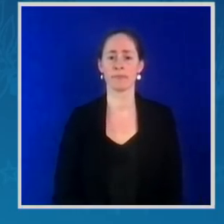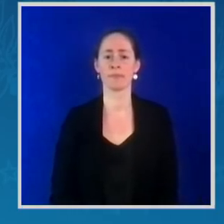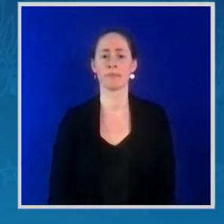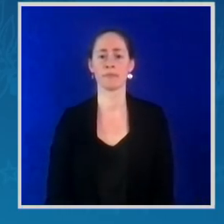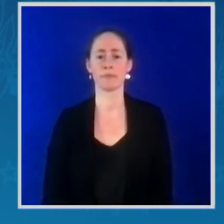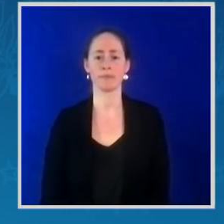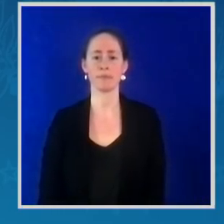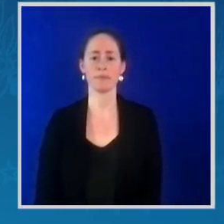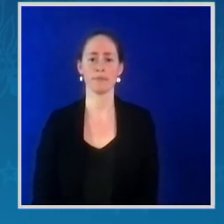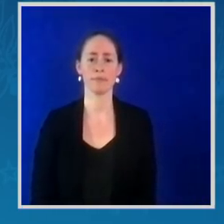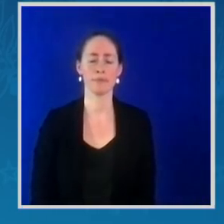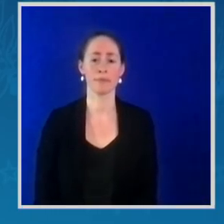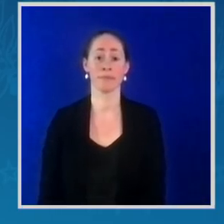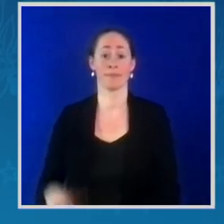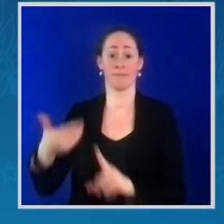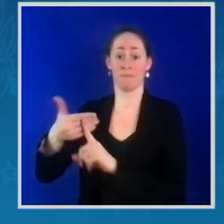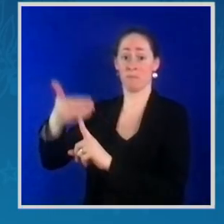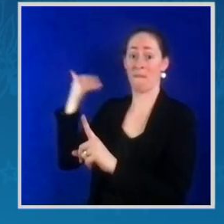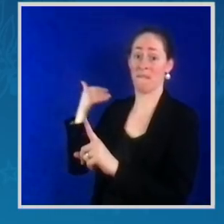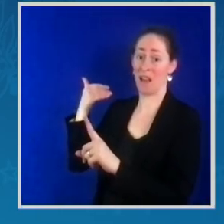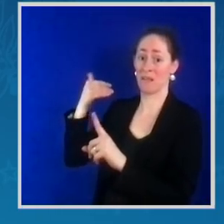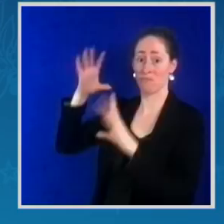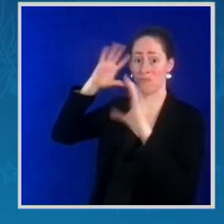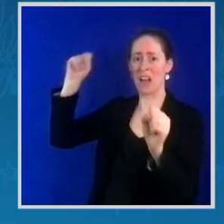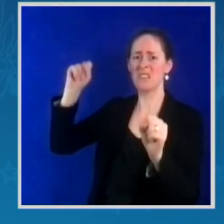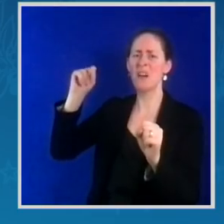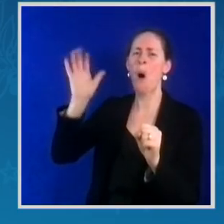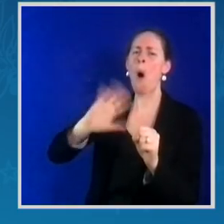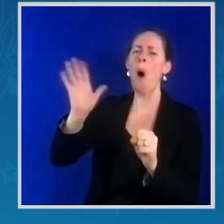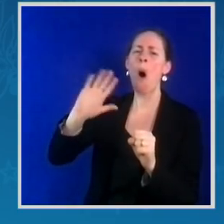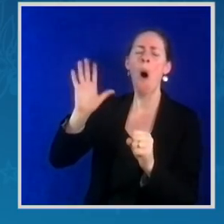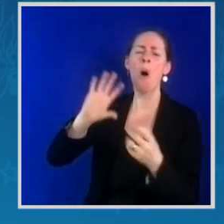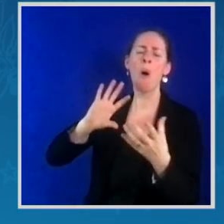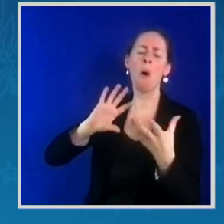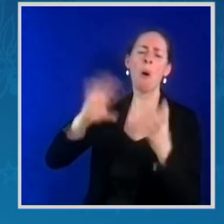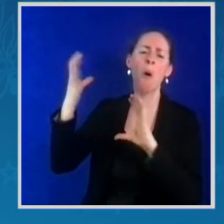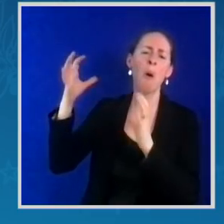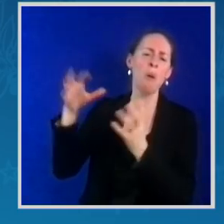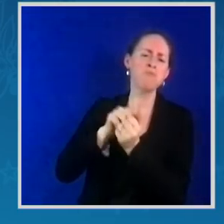to separate children from their parents, and many of them very young children,